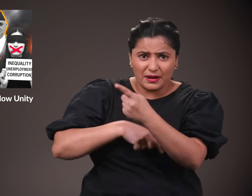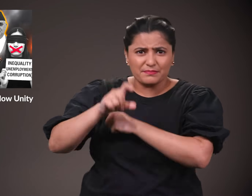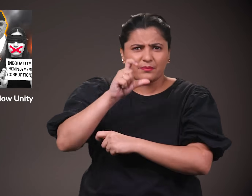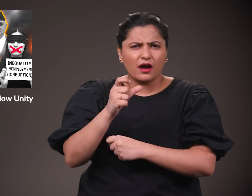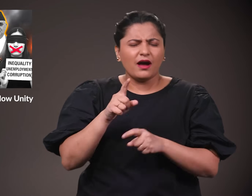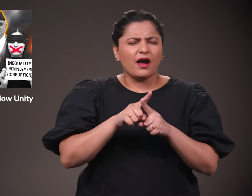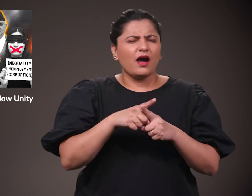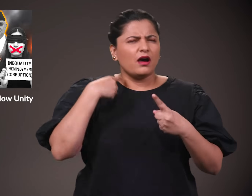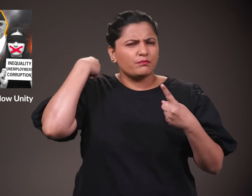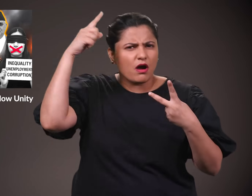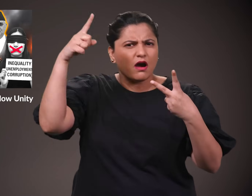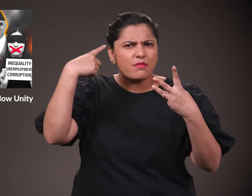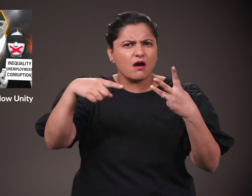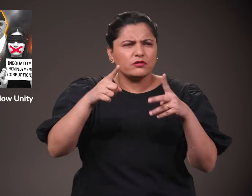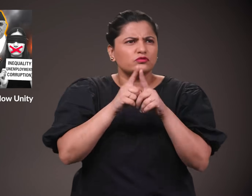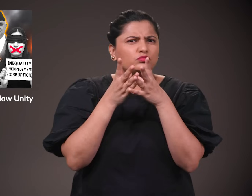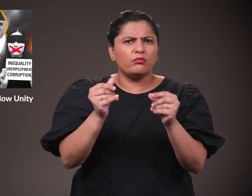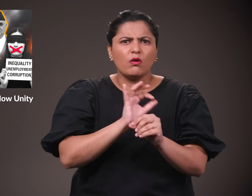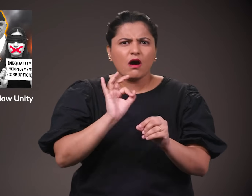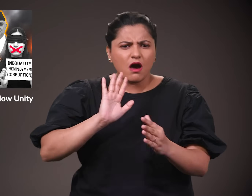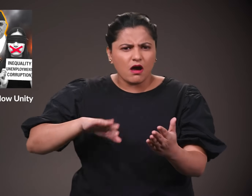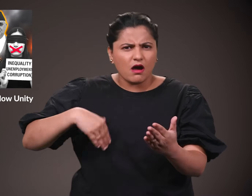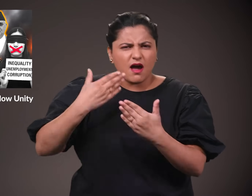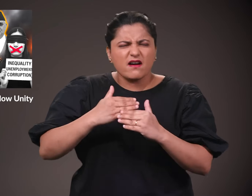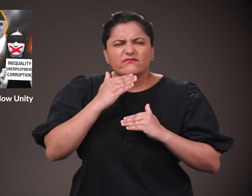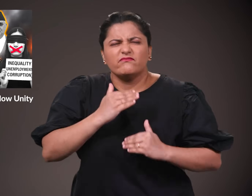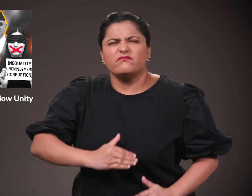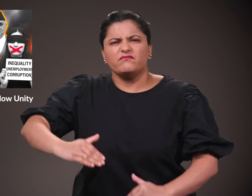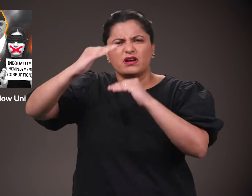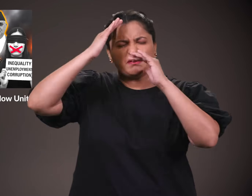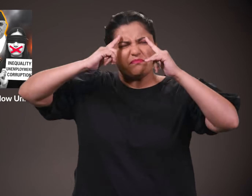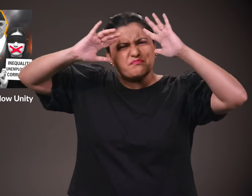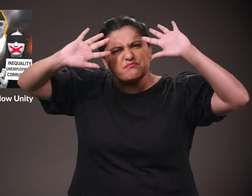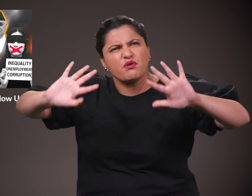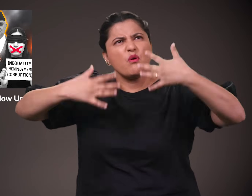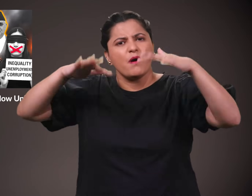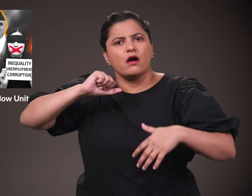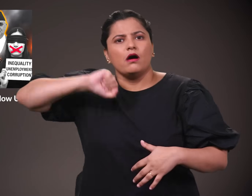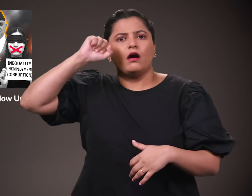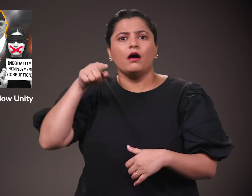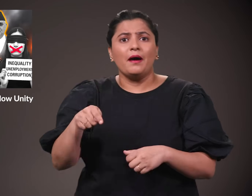People gave the government many chances, but now they are fed up, which is why they protested.